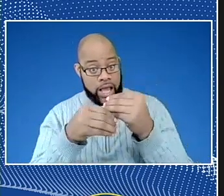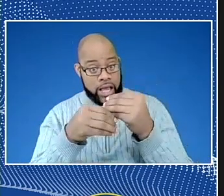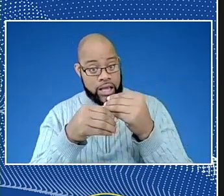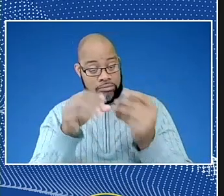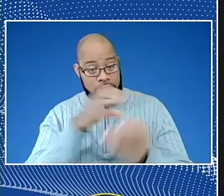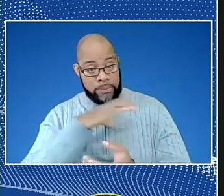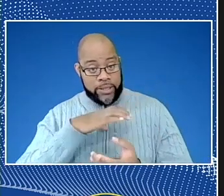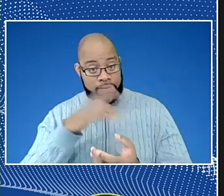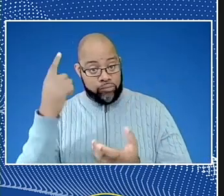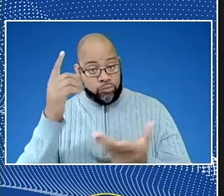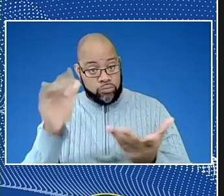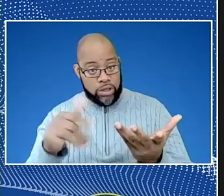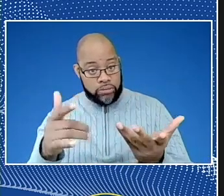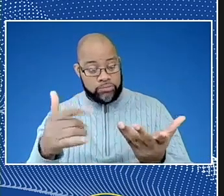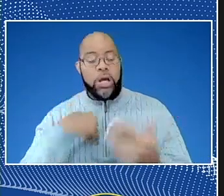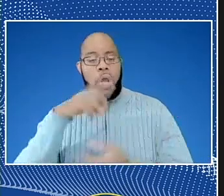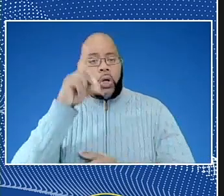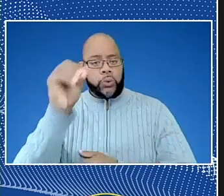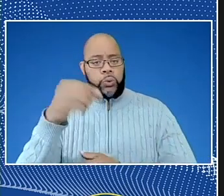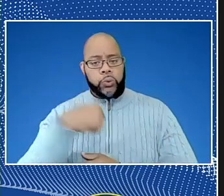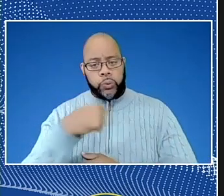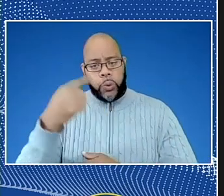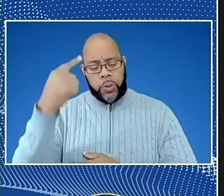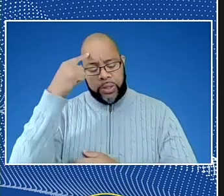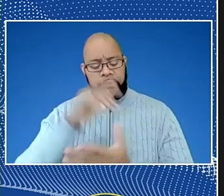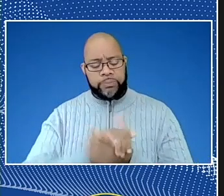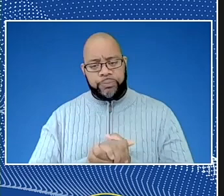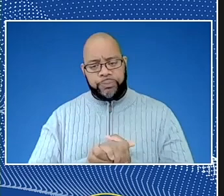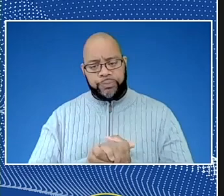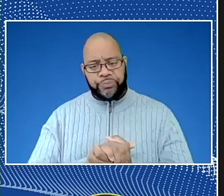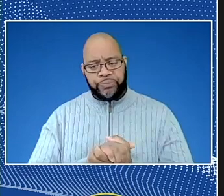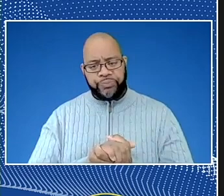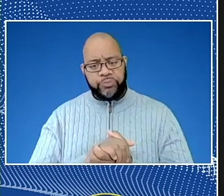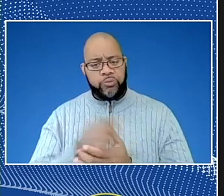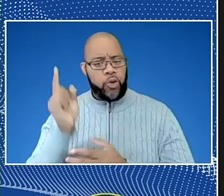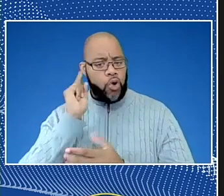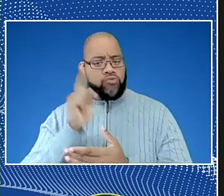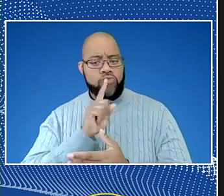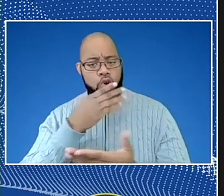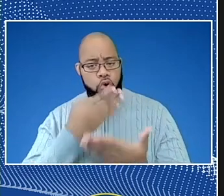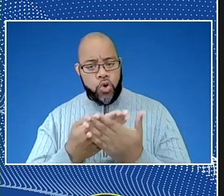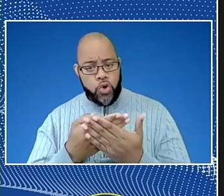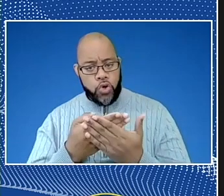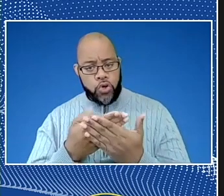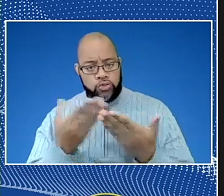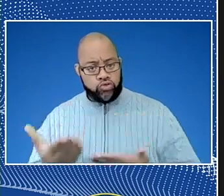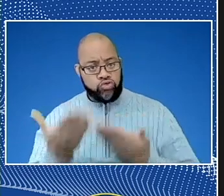I do. I think we have heard some really good suggestions related to some of the